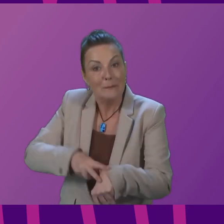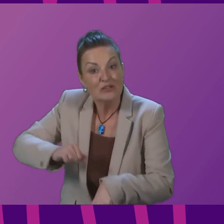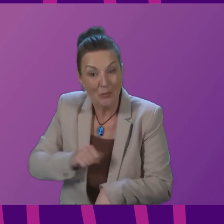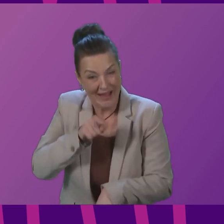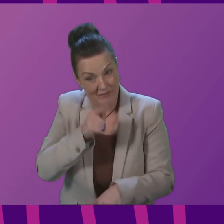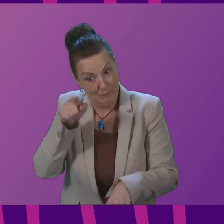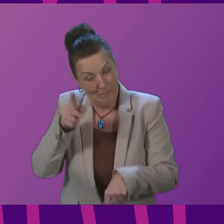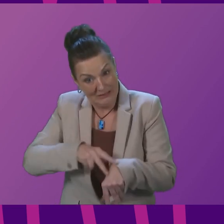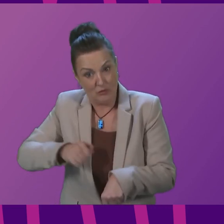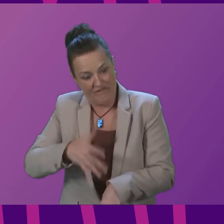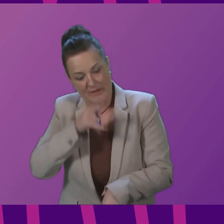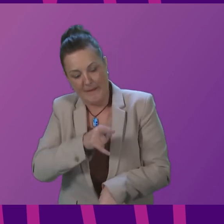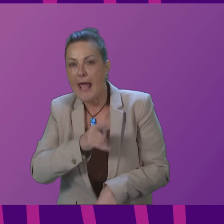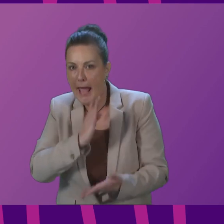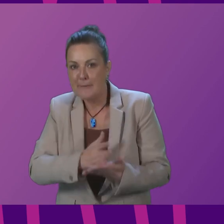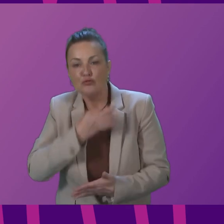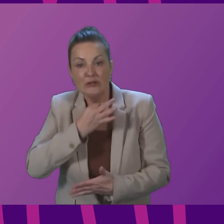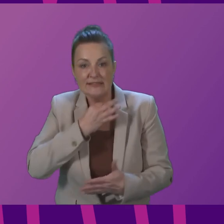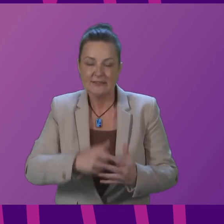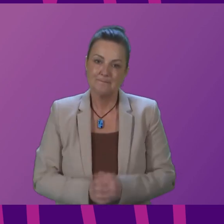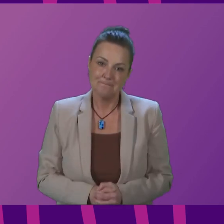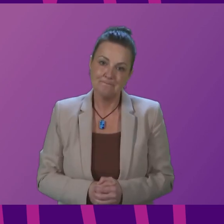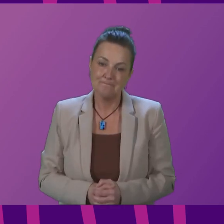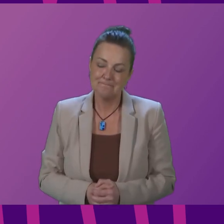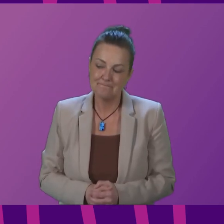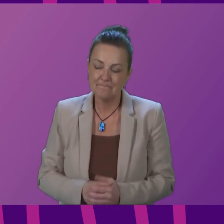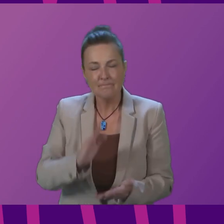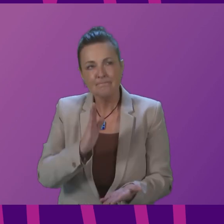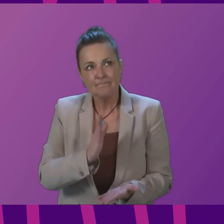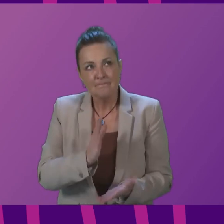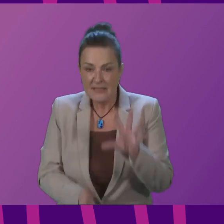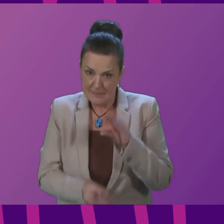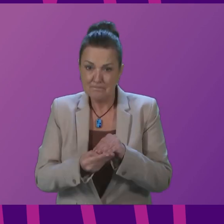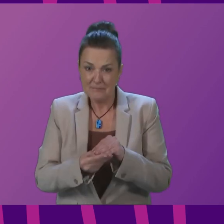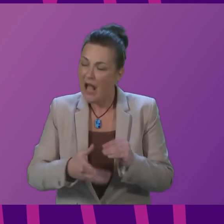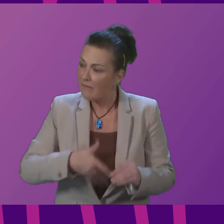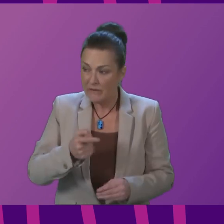Finally, I think that we always have to be open to improvements here.